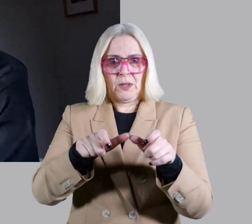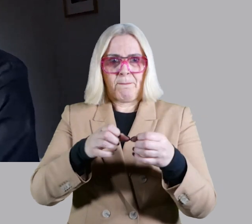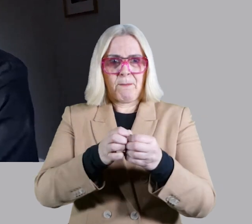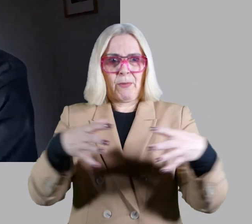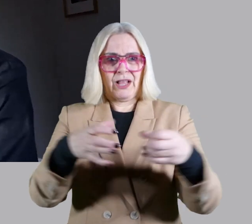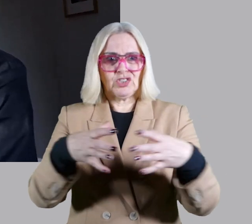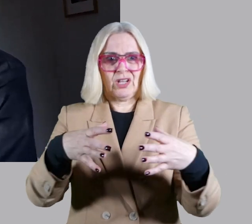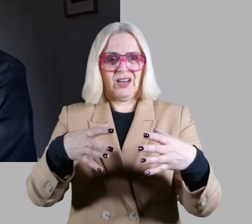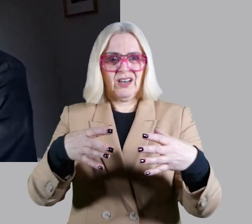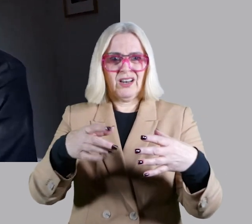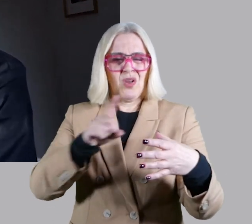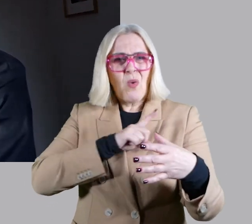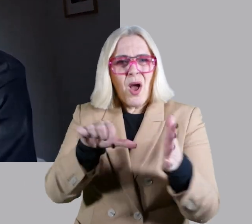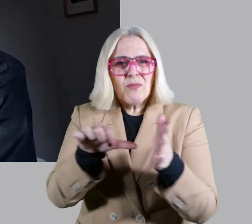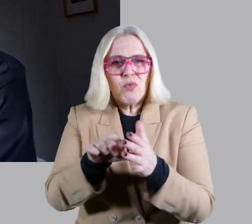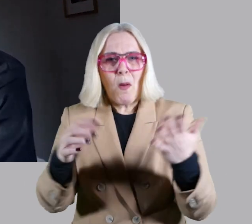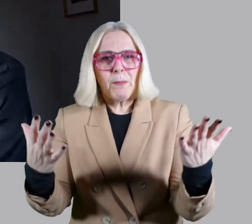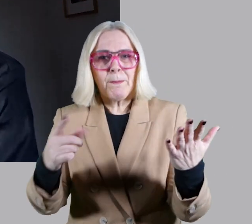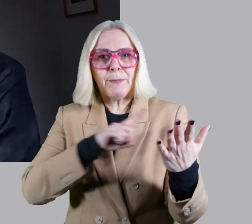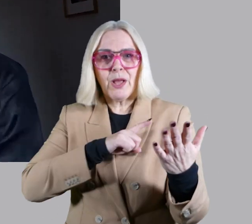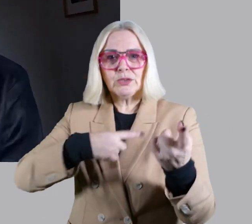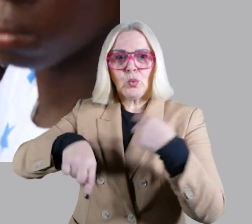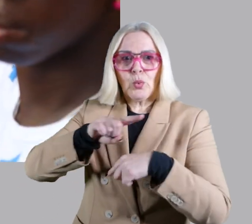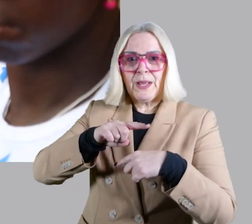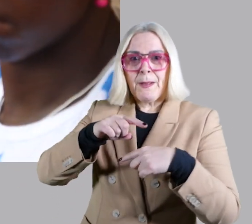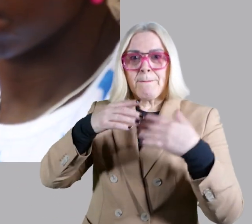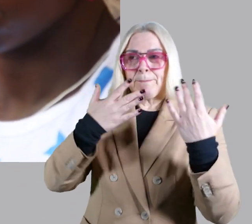that this patient population faces. Why is this a problem?